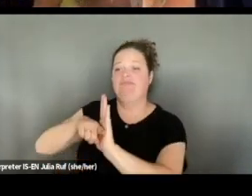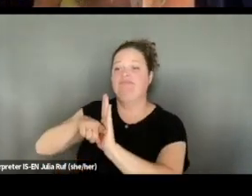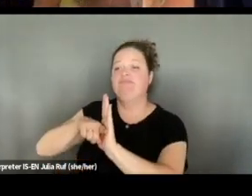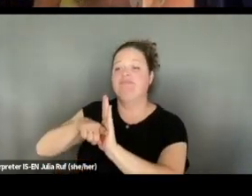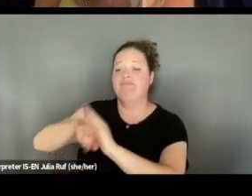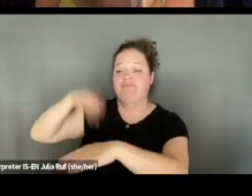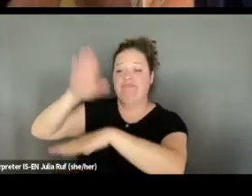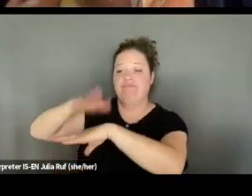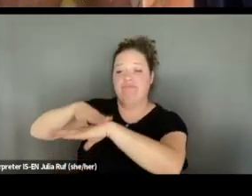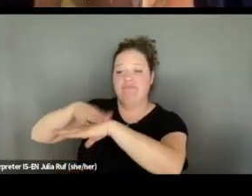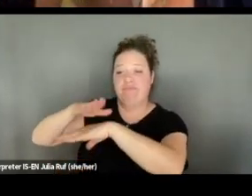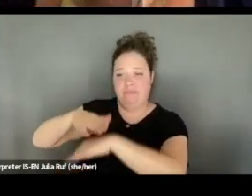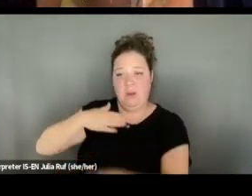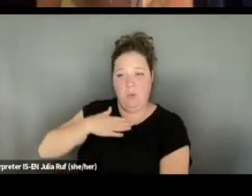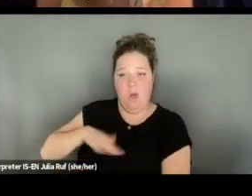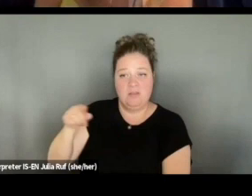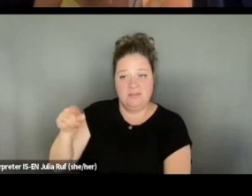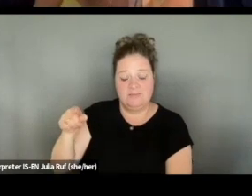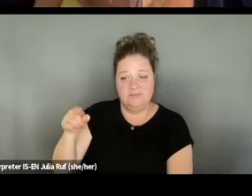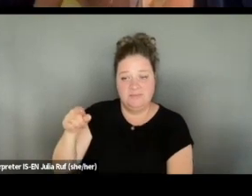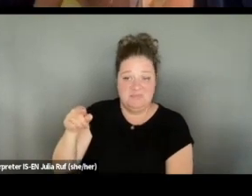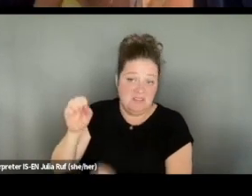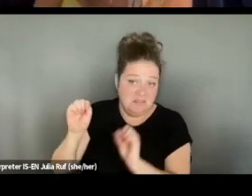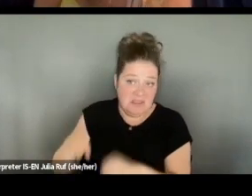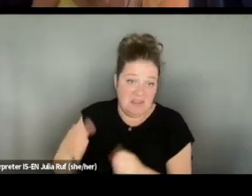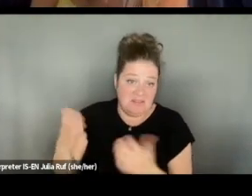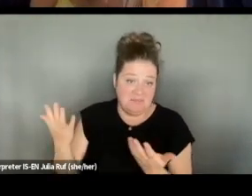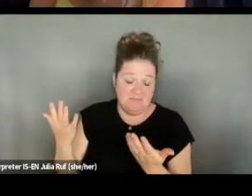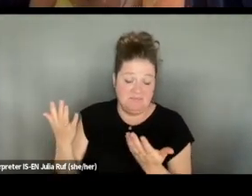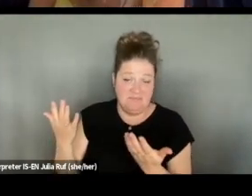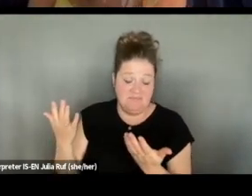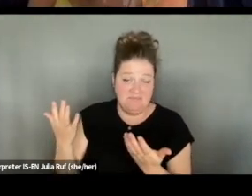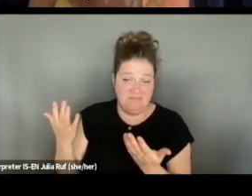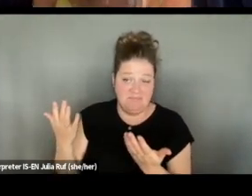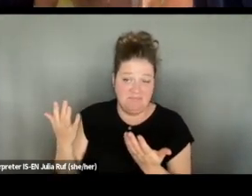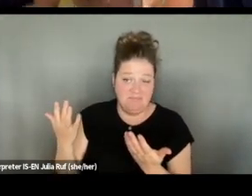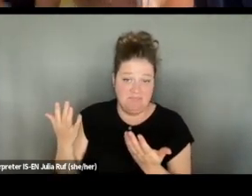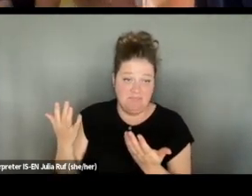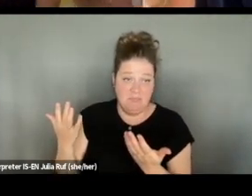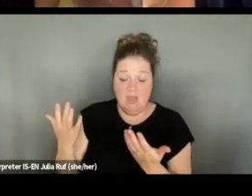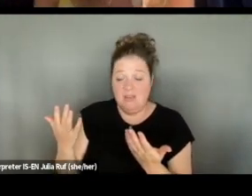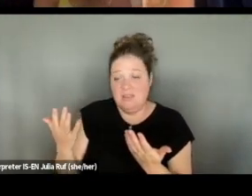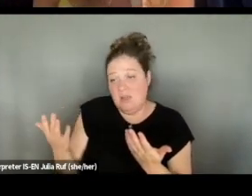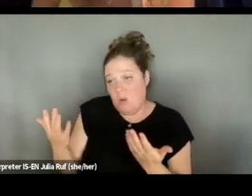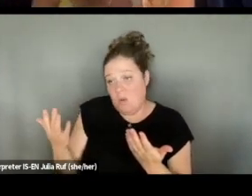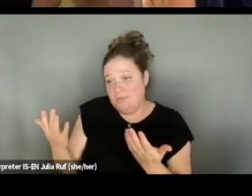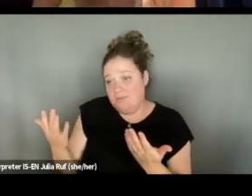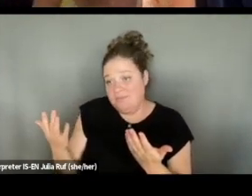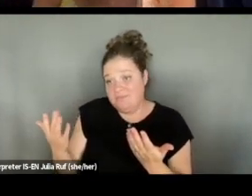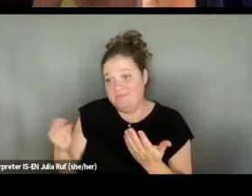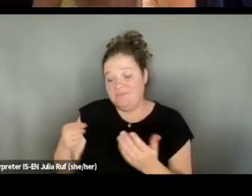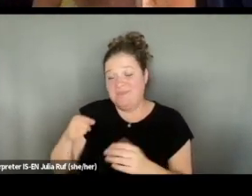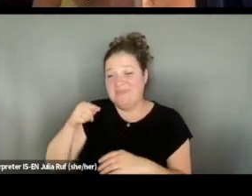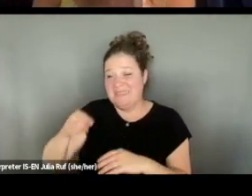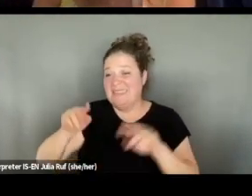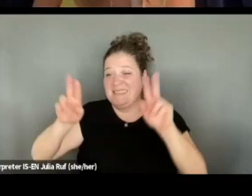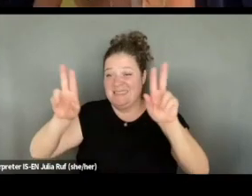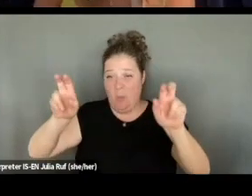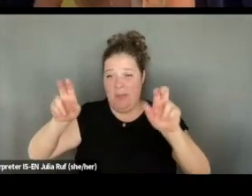be the first step for any user that thinks that the accessibility feedback doesn't work. So, we don't really touch on that in this presentation,